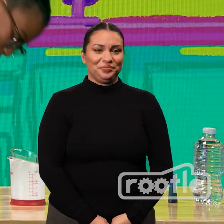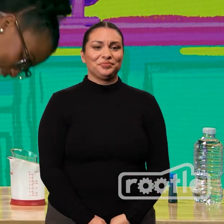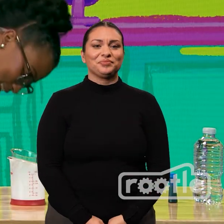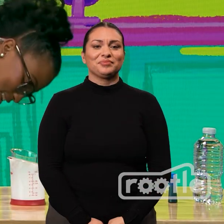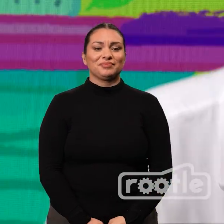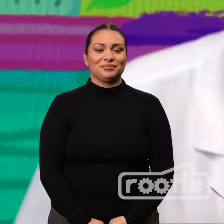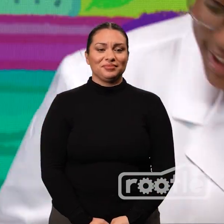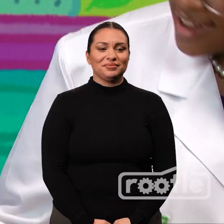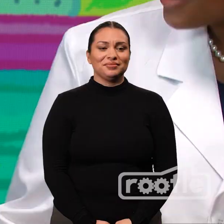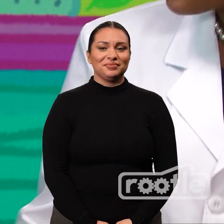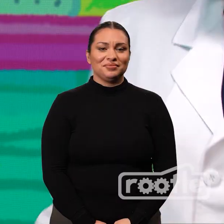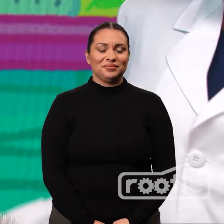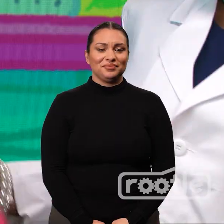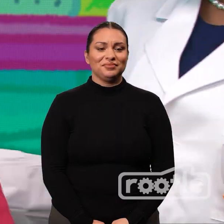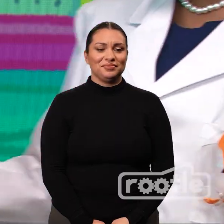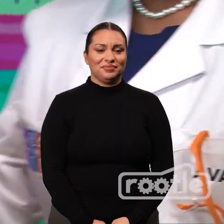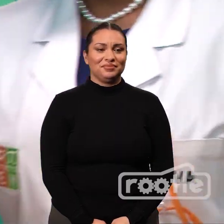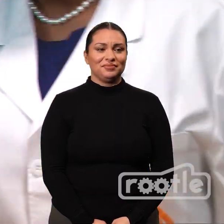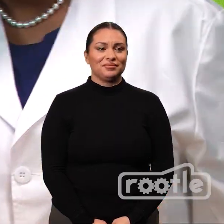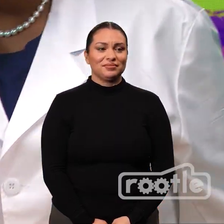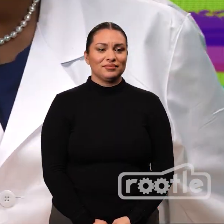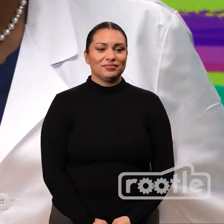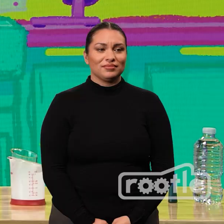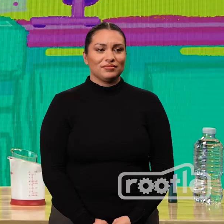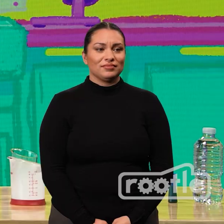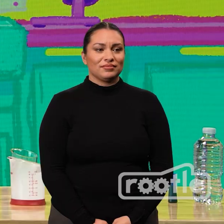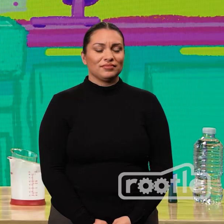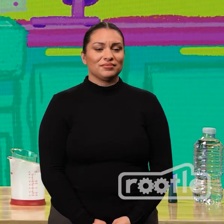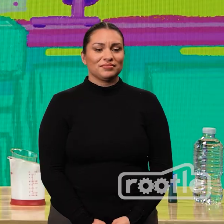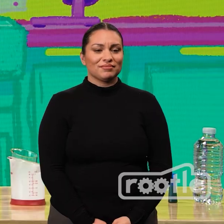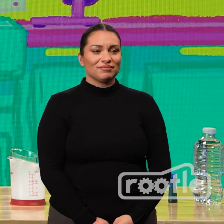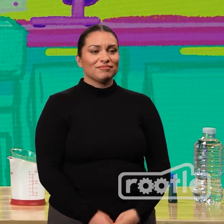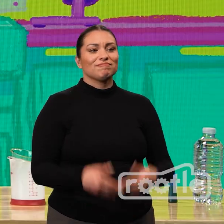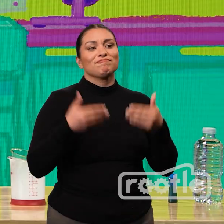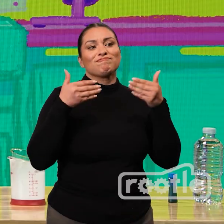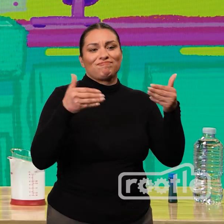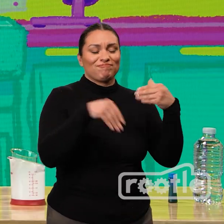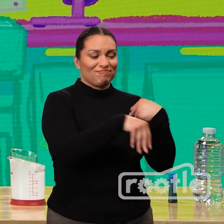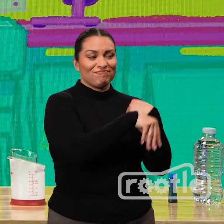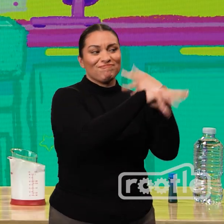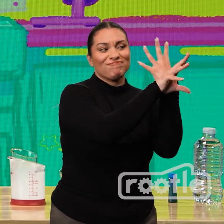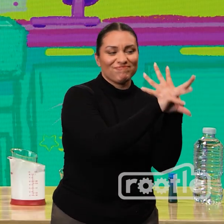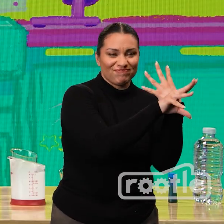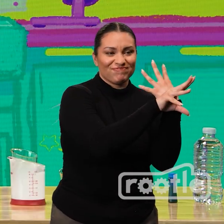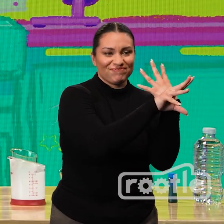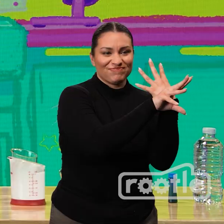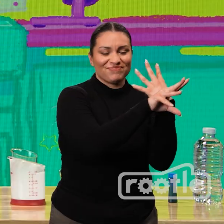Please call Professor Eric at NCCU.